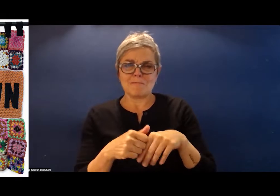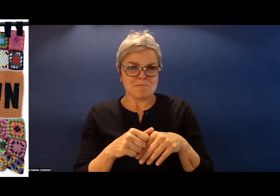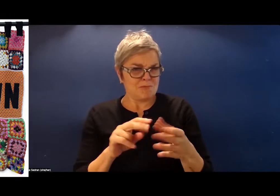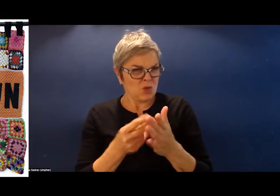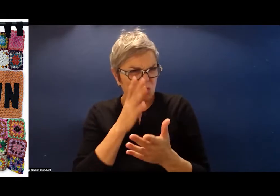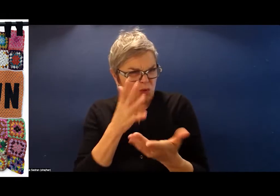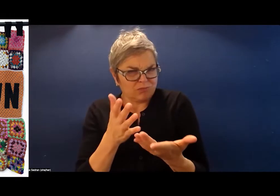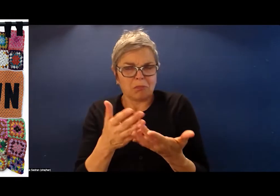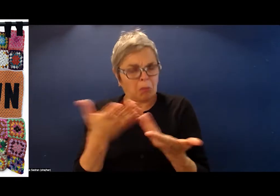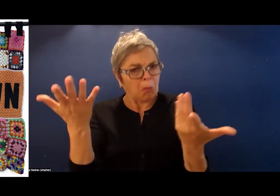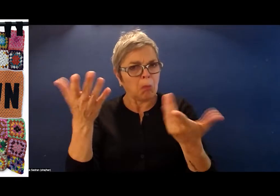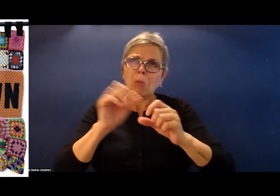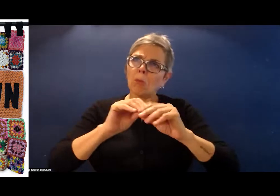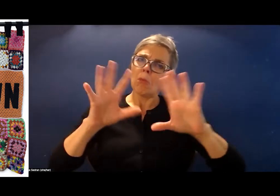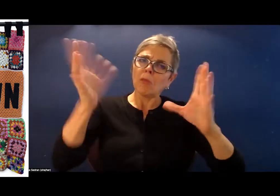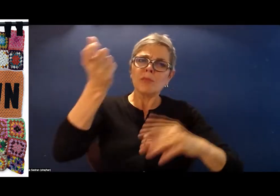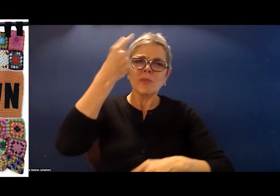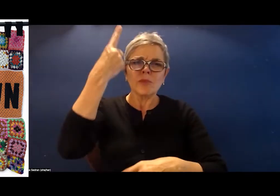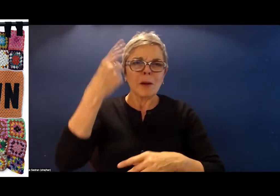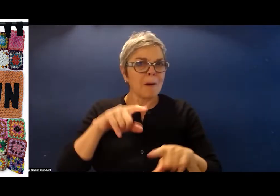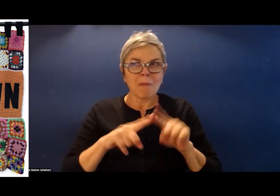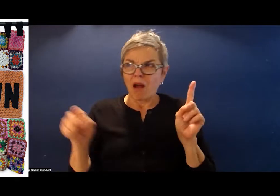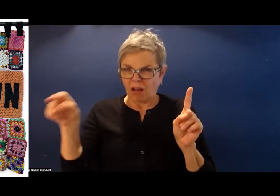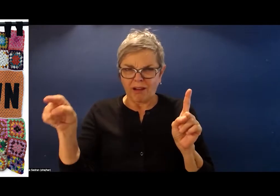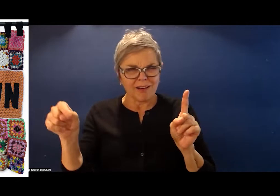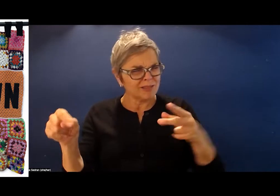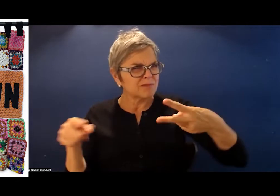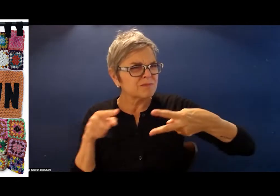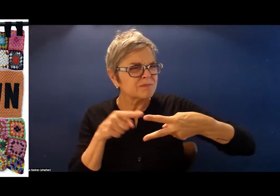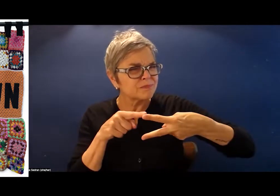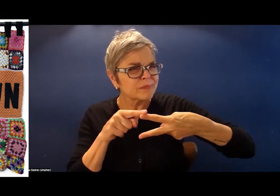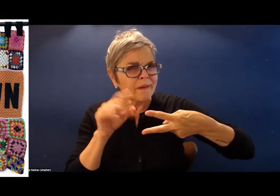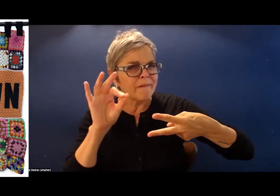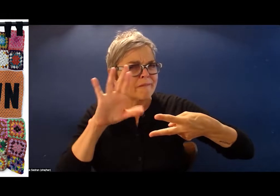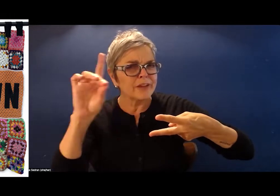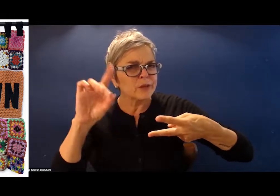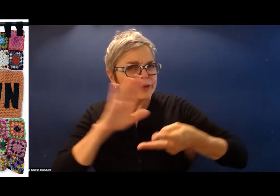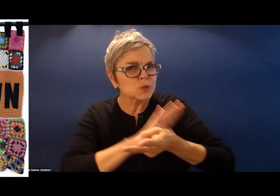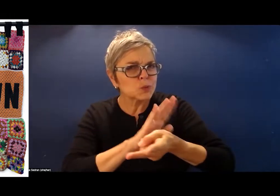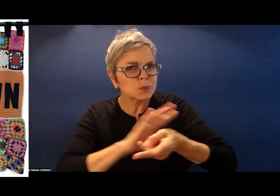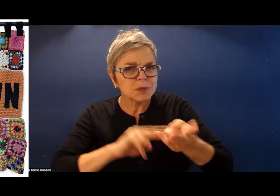But the first two questions were, What is a field school? And what was feminist about it?